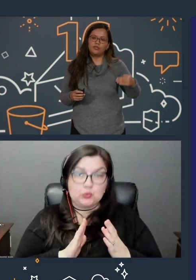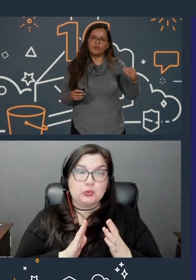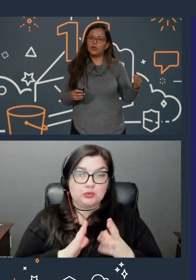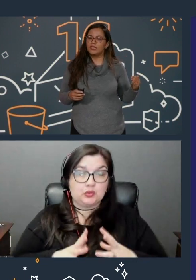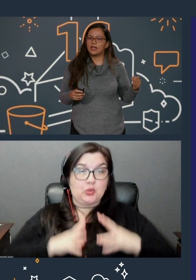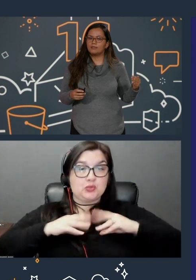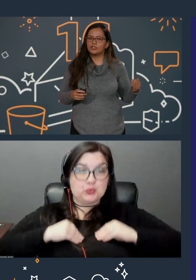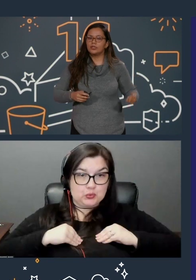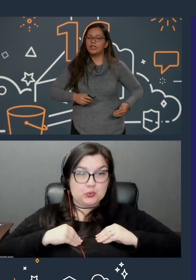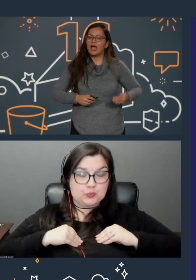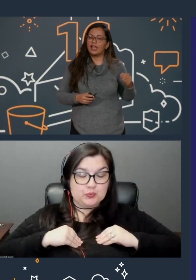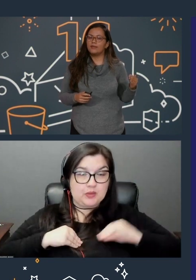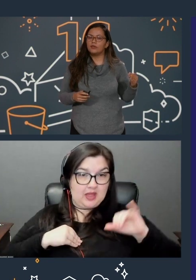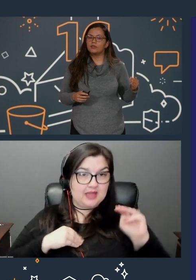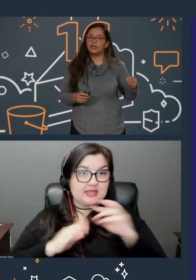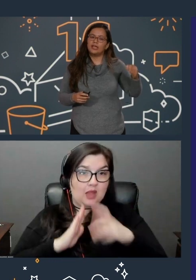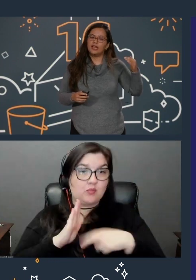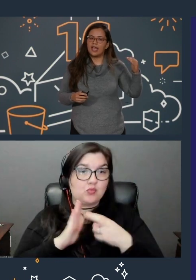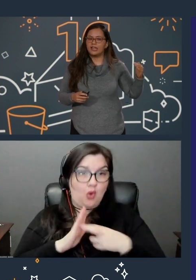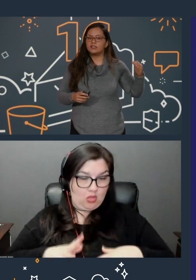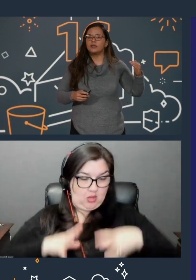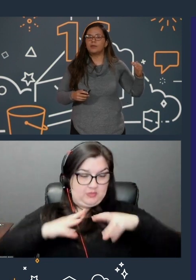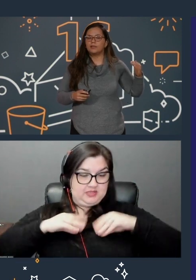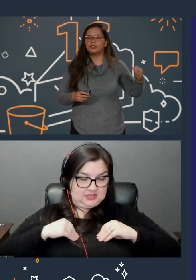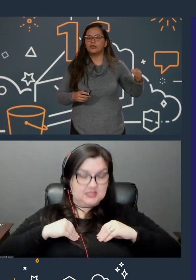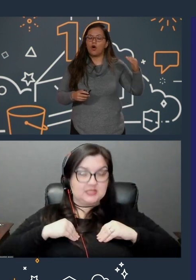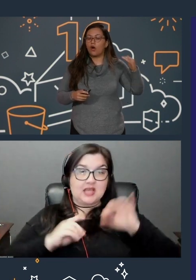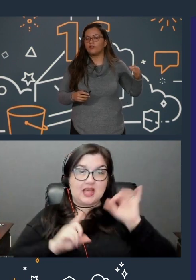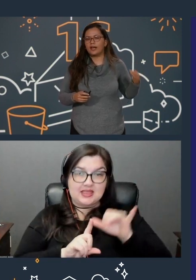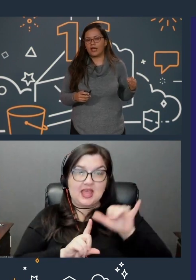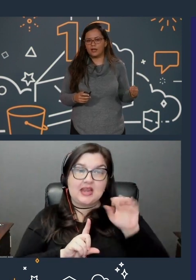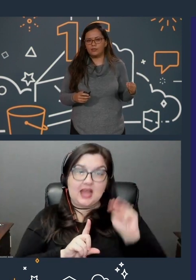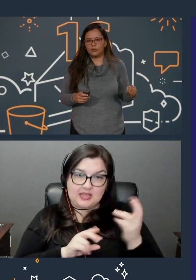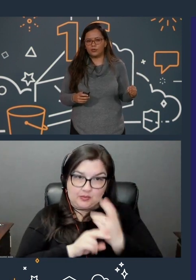With role assumption, the IAM user inherits the permission of that IAM role.